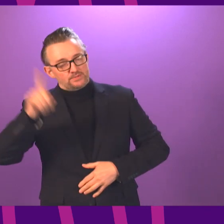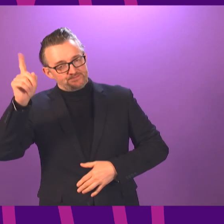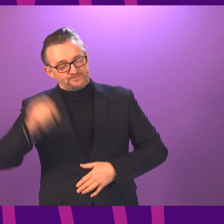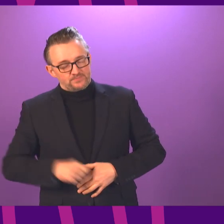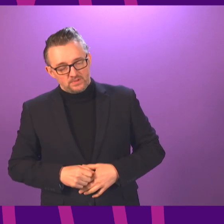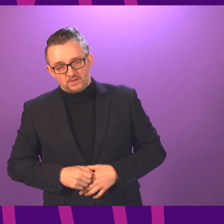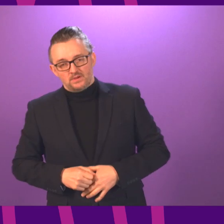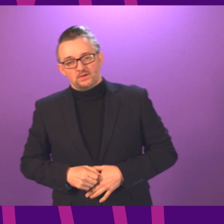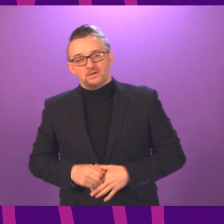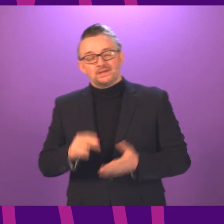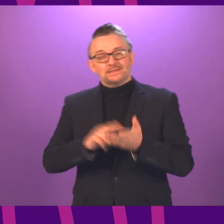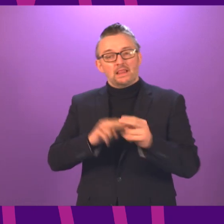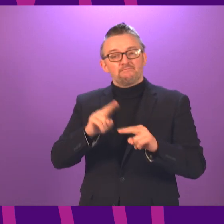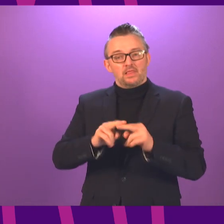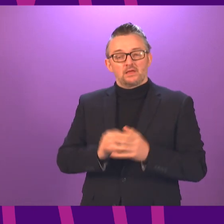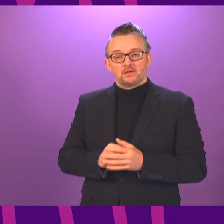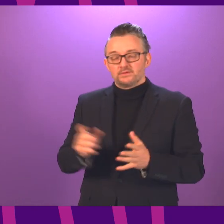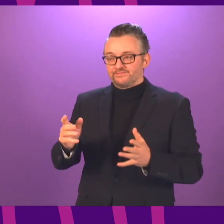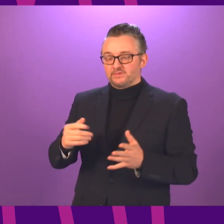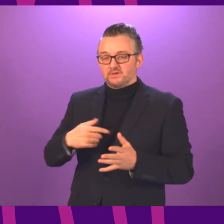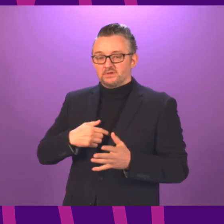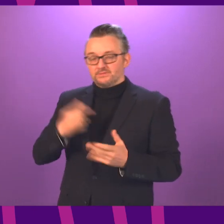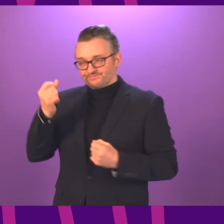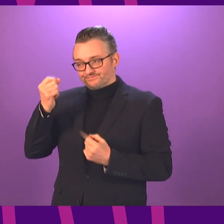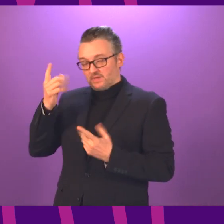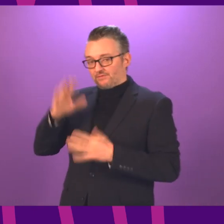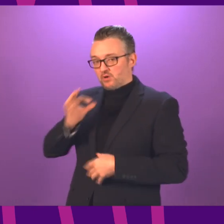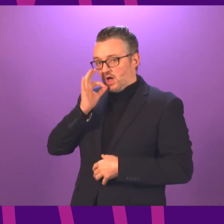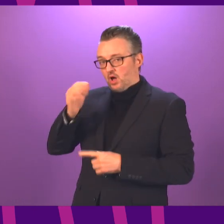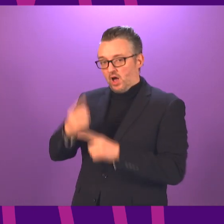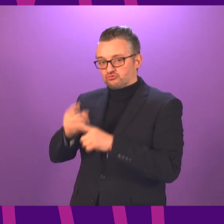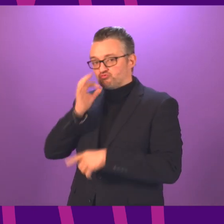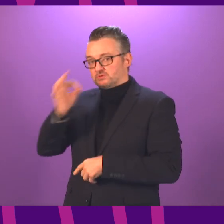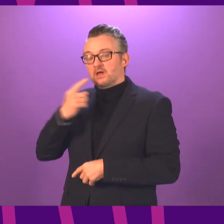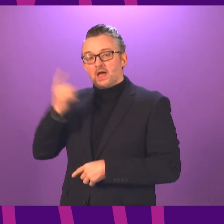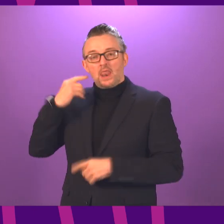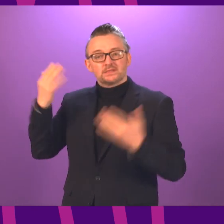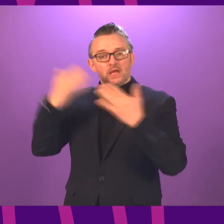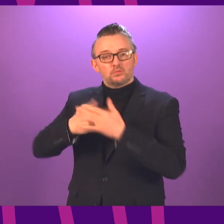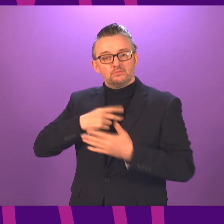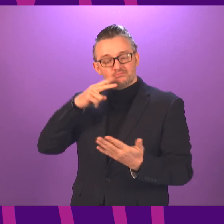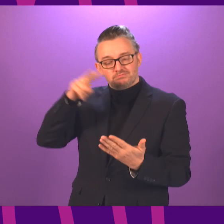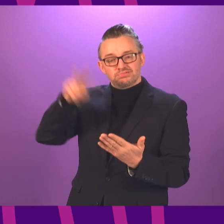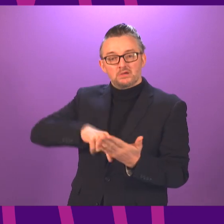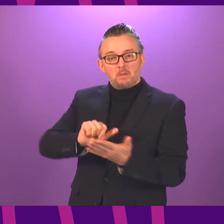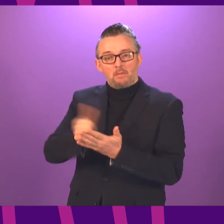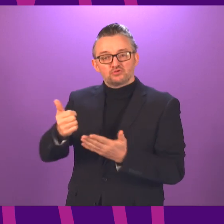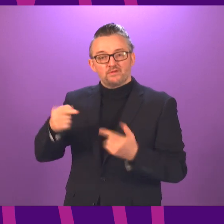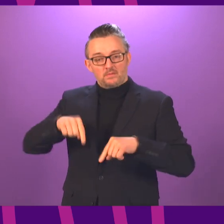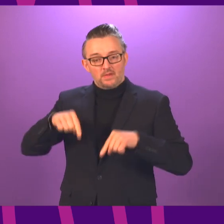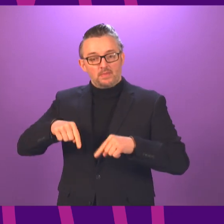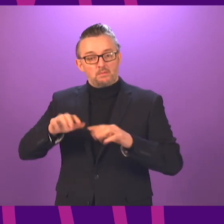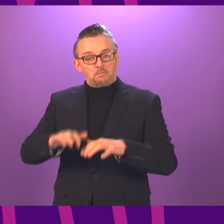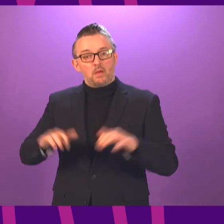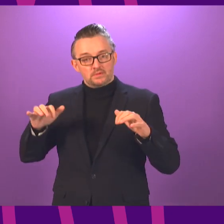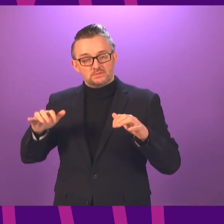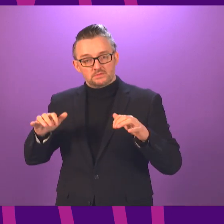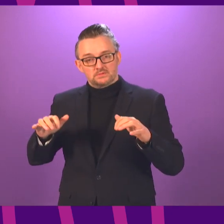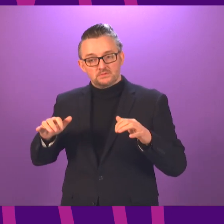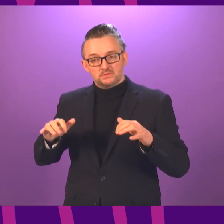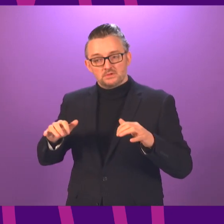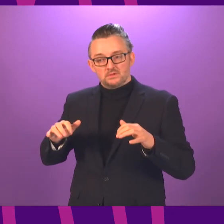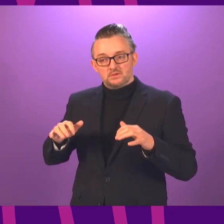I reluctantly rise to make an urgent request. Last night, we saw publication by the Parliament